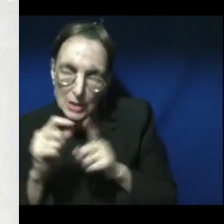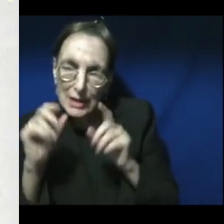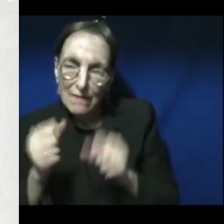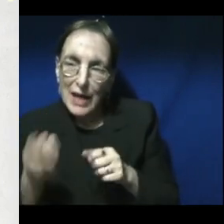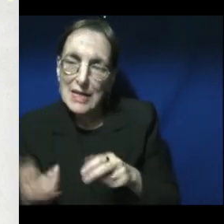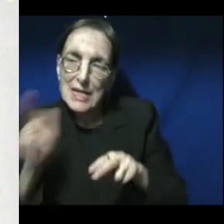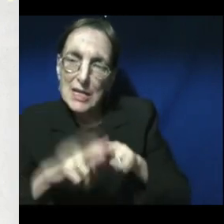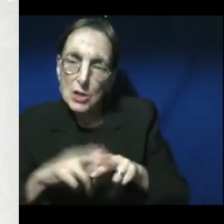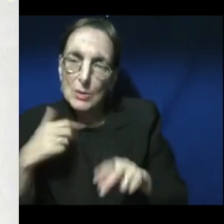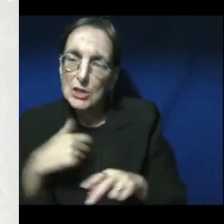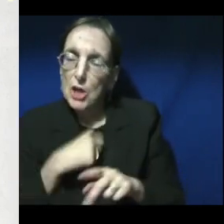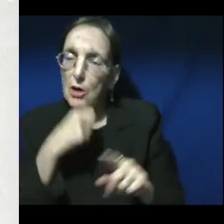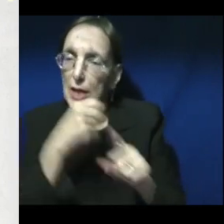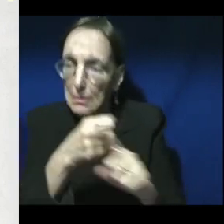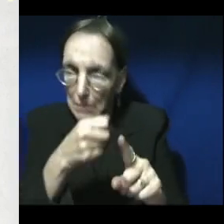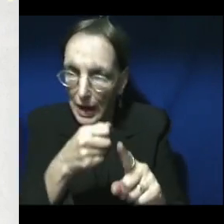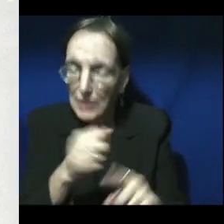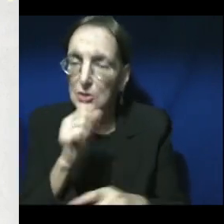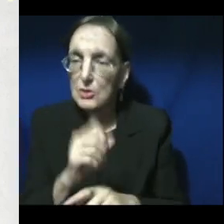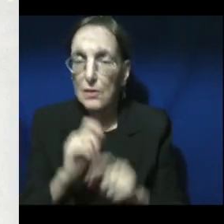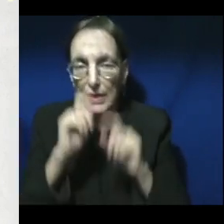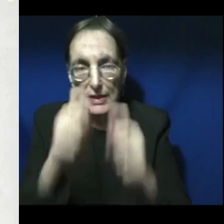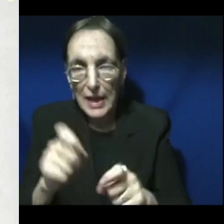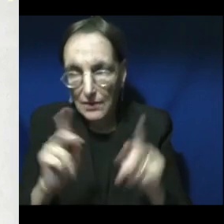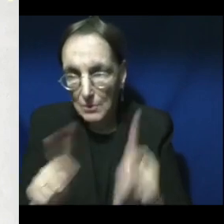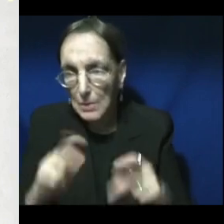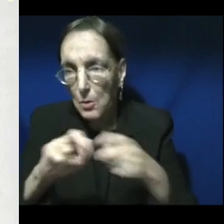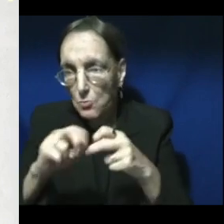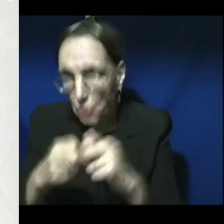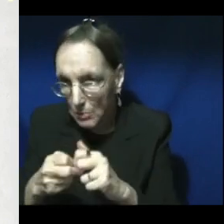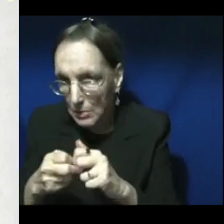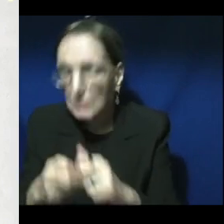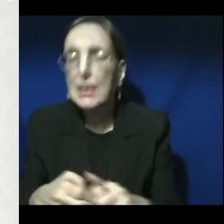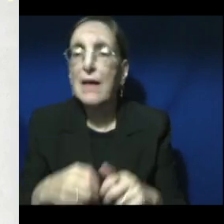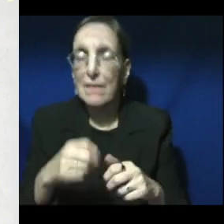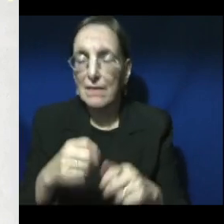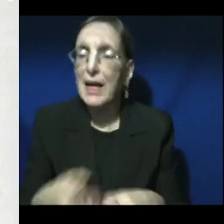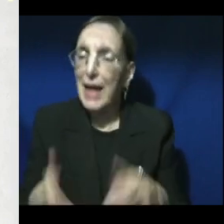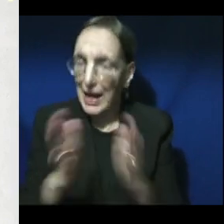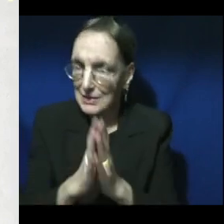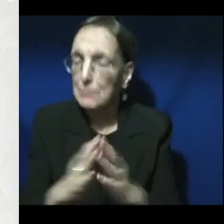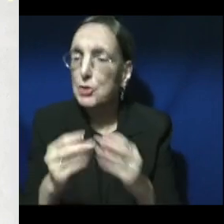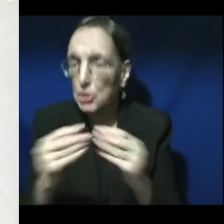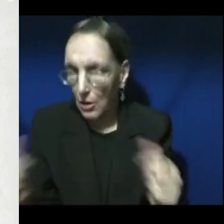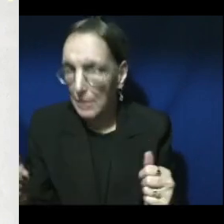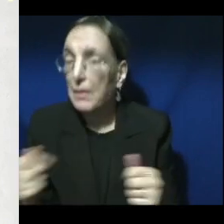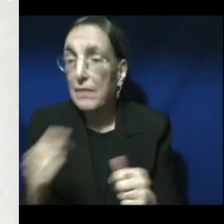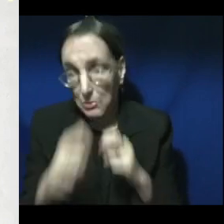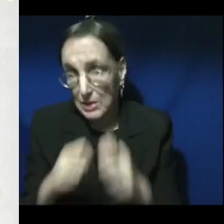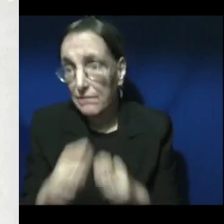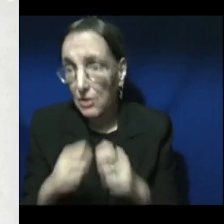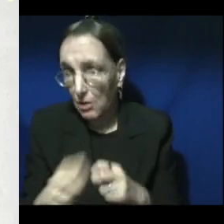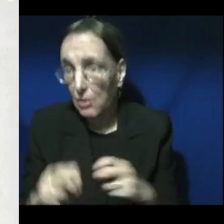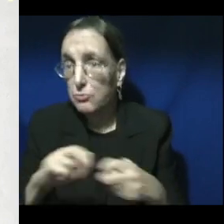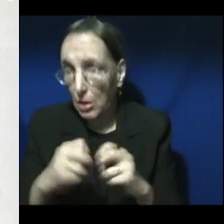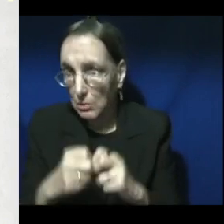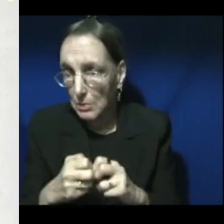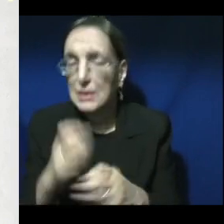And so they gave people a bunch of problems and asked them to solve those problems. They were difficult problems to solve, and some people took the traditional approach. When solving